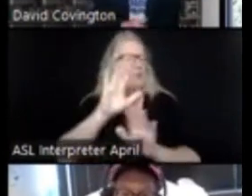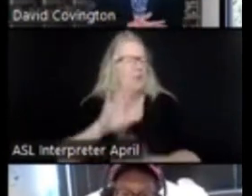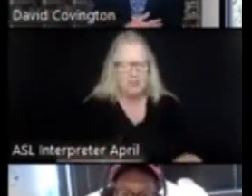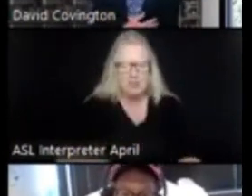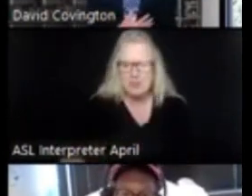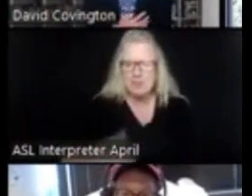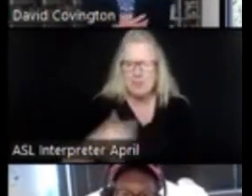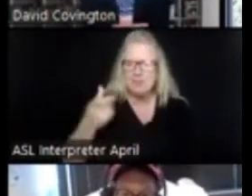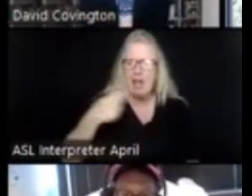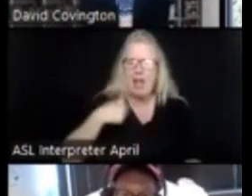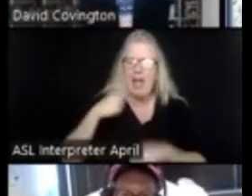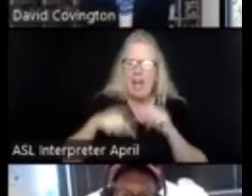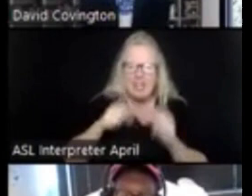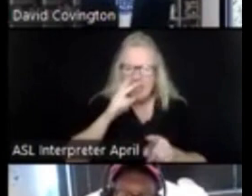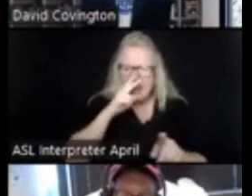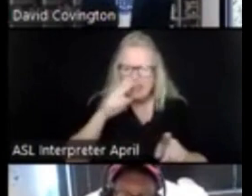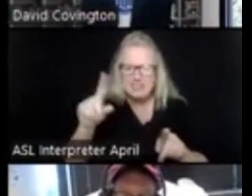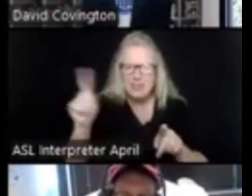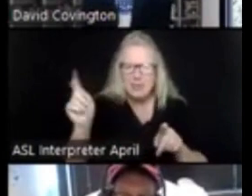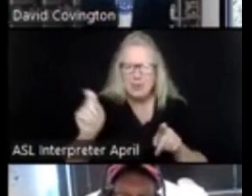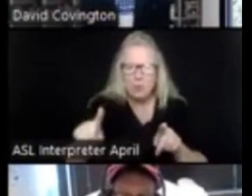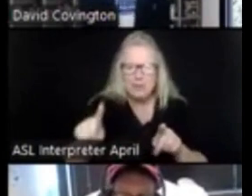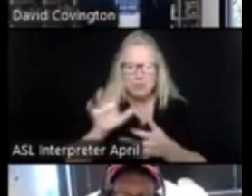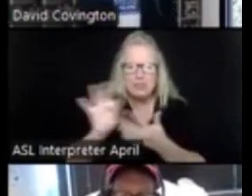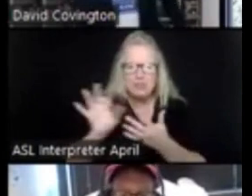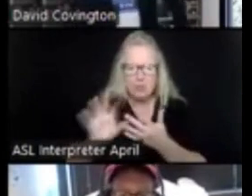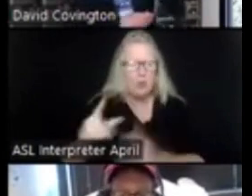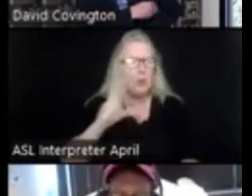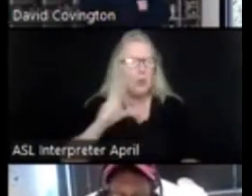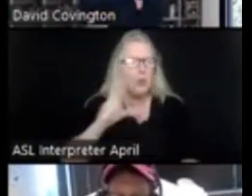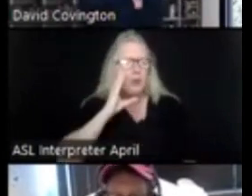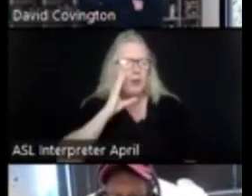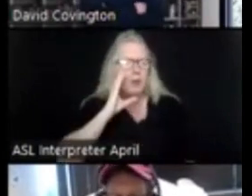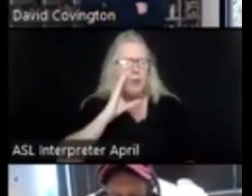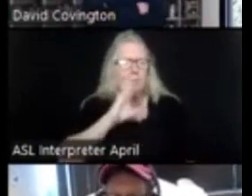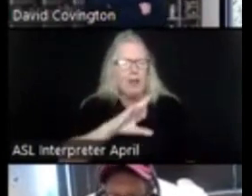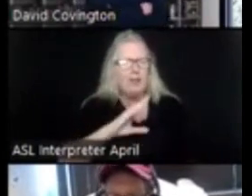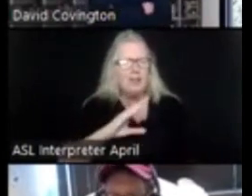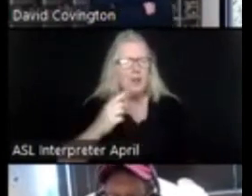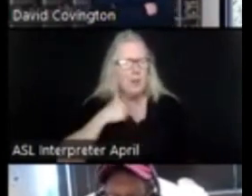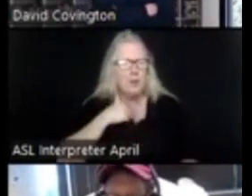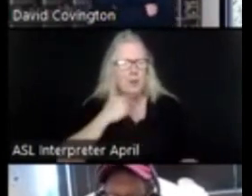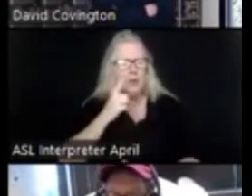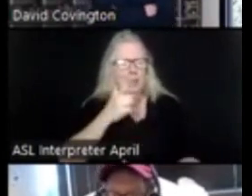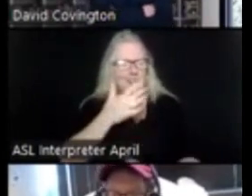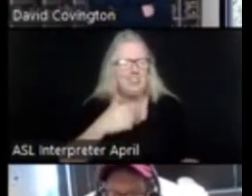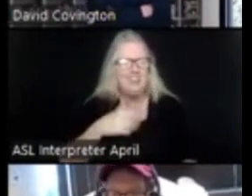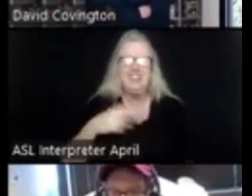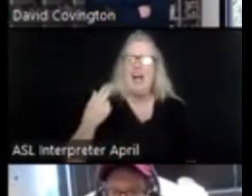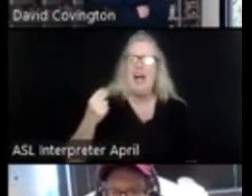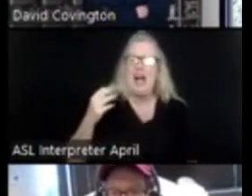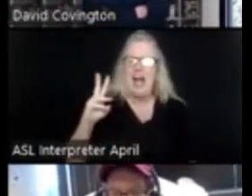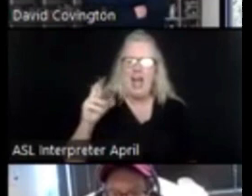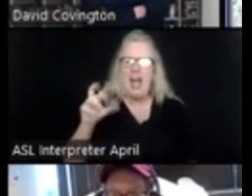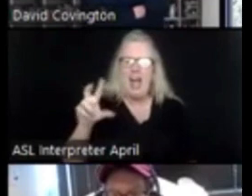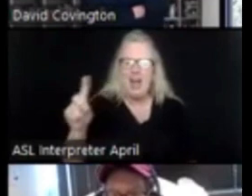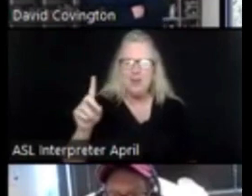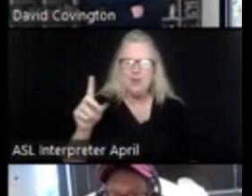I CANNOT SEE THE QUESTION AND CHOICES. IT IS COMING. HOWARD IS A VETERAN OF THE SHOW.